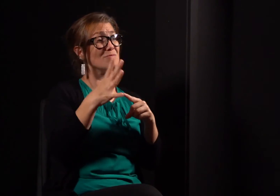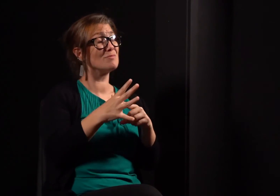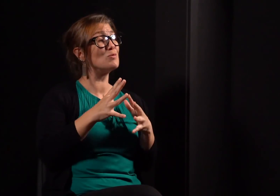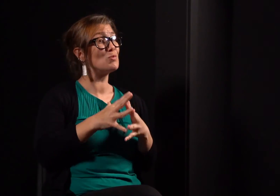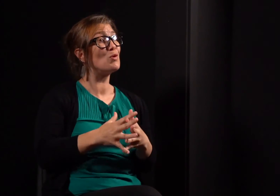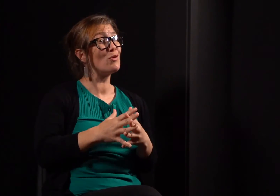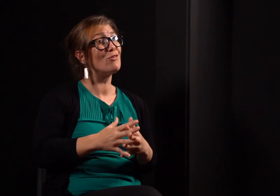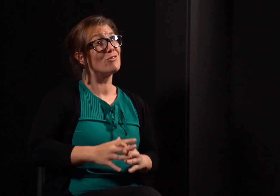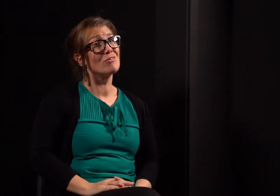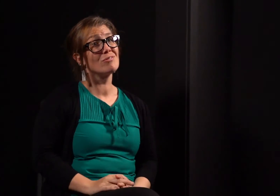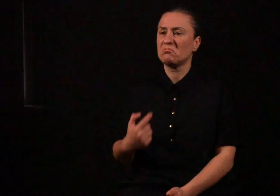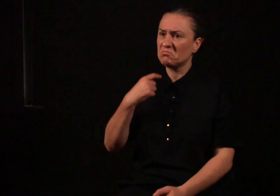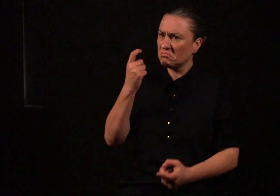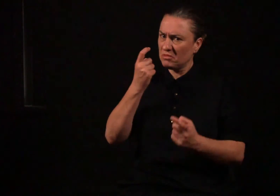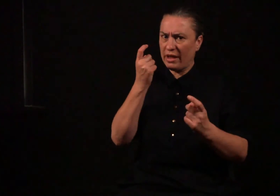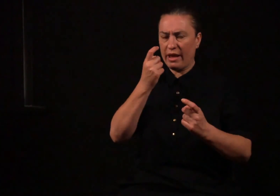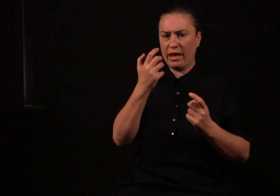but involve deaf people as well.